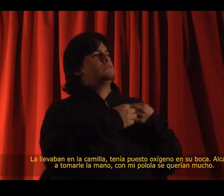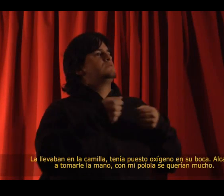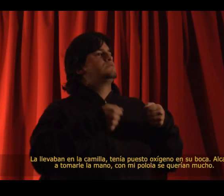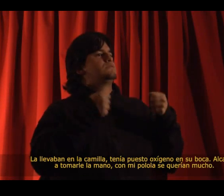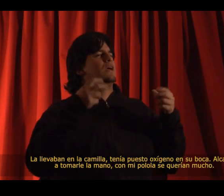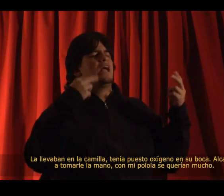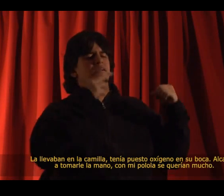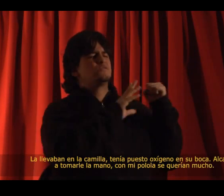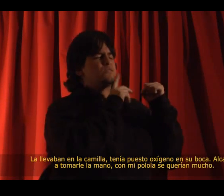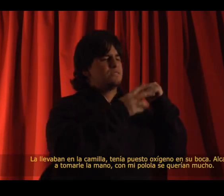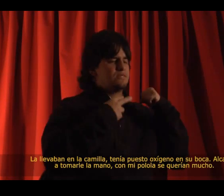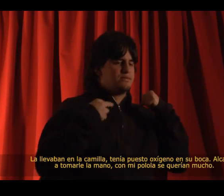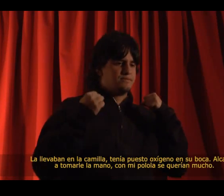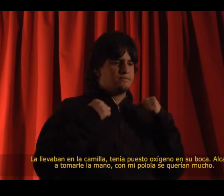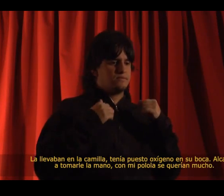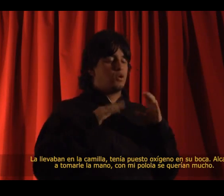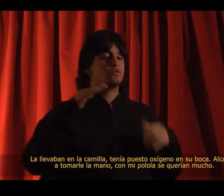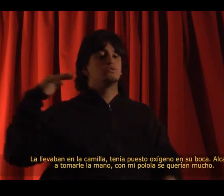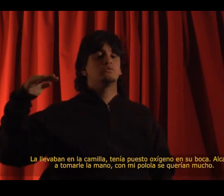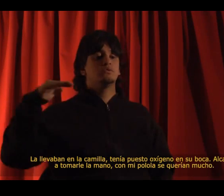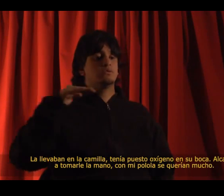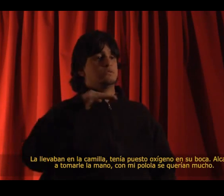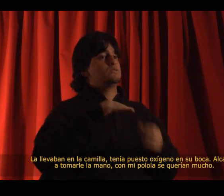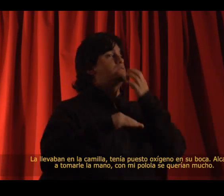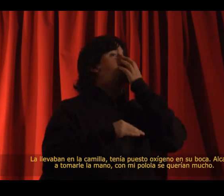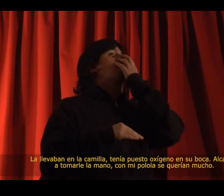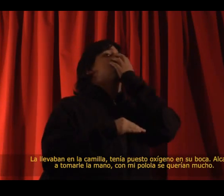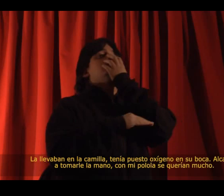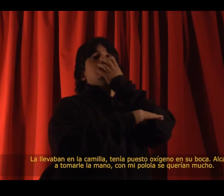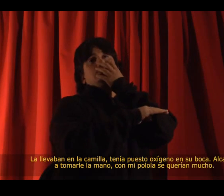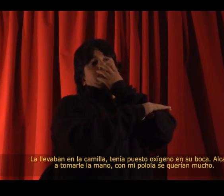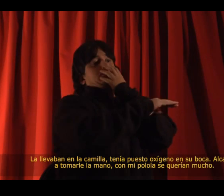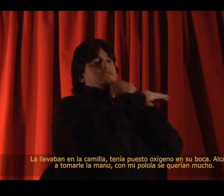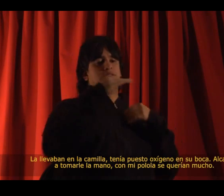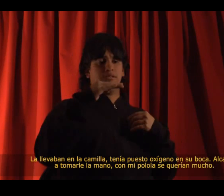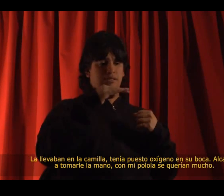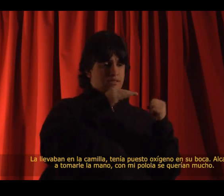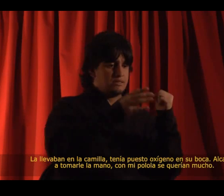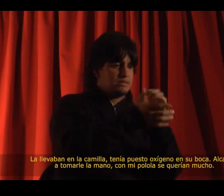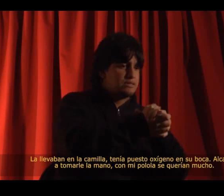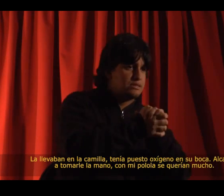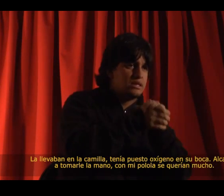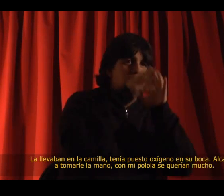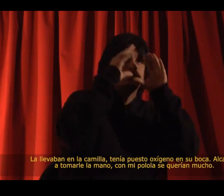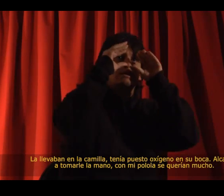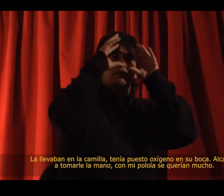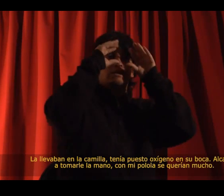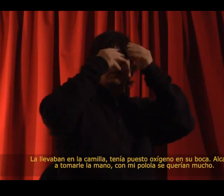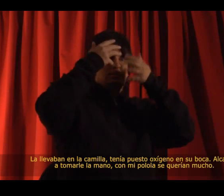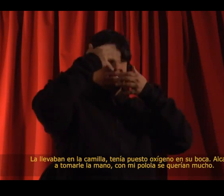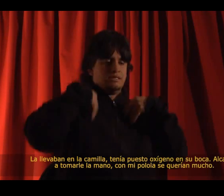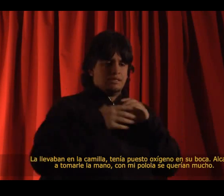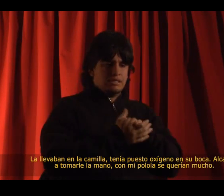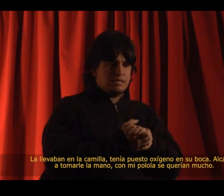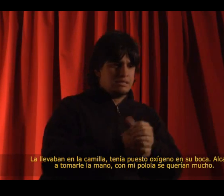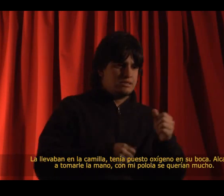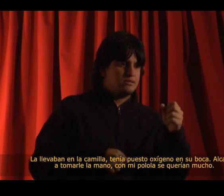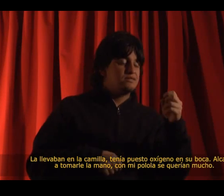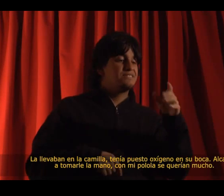They brought her by on a stretcher and with an oxygen mask on. She was going in and out of it. I reached out to hold her hand.